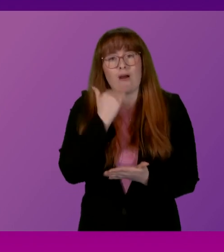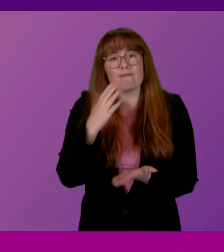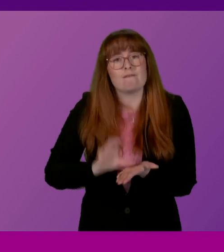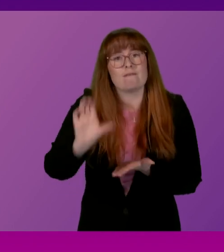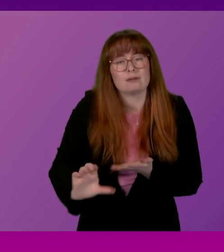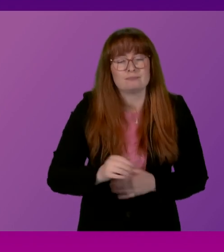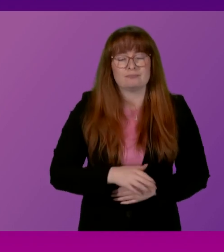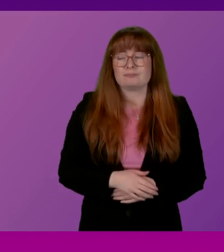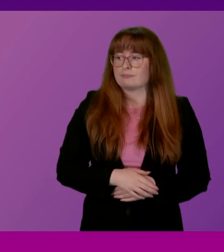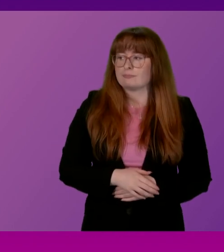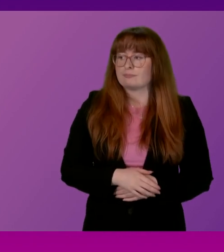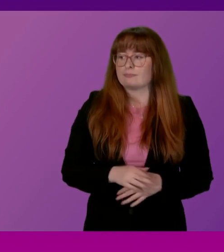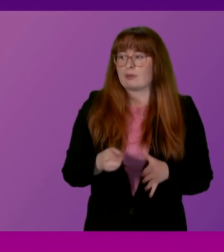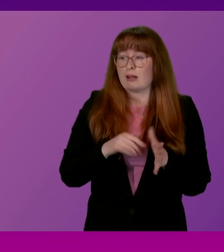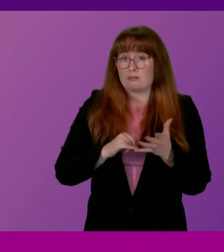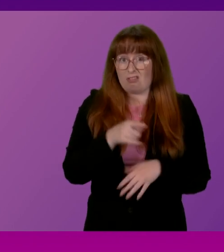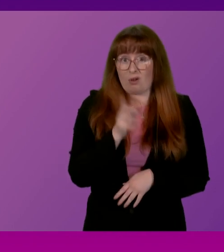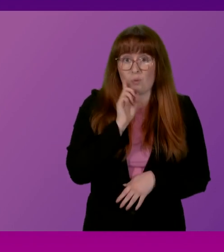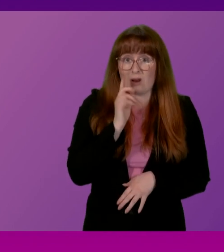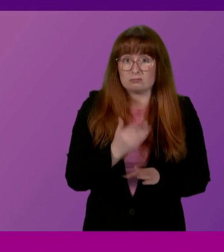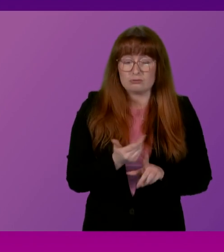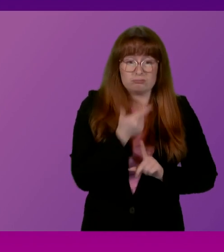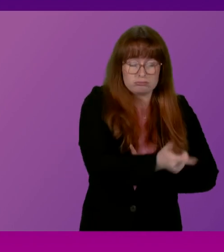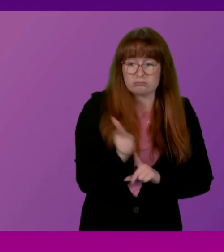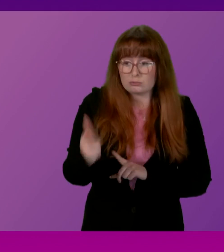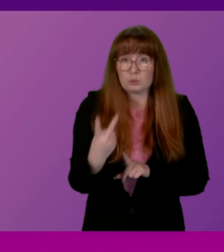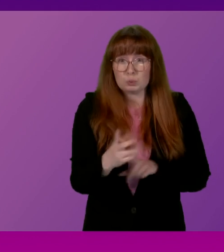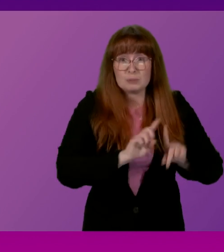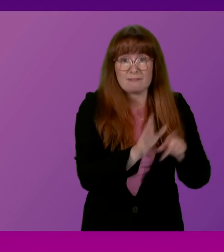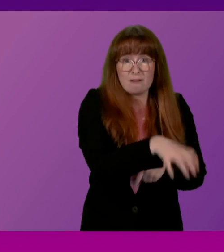The woman who had to go to two police stations but was still unable to speak to a police